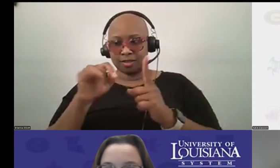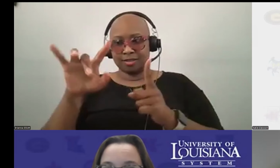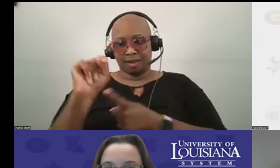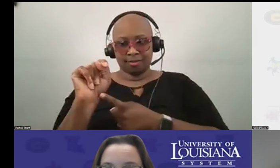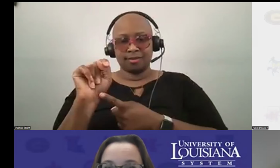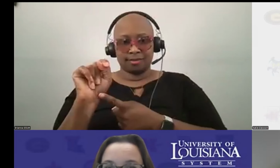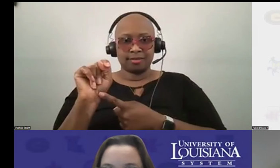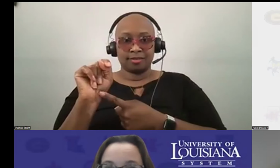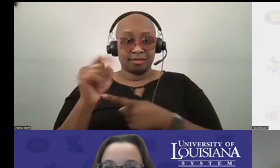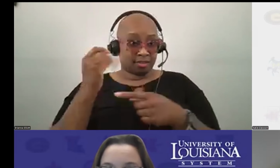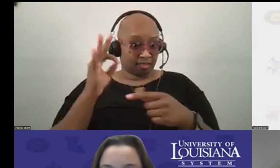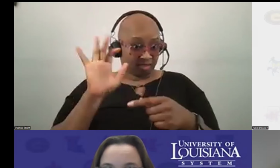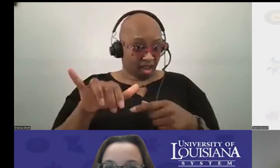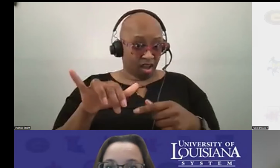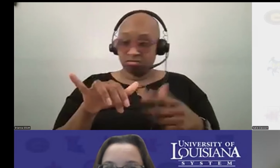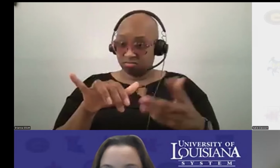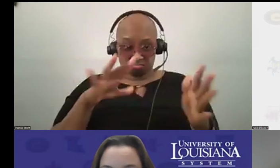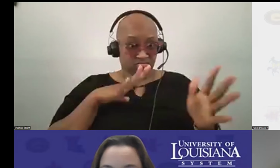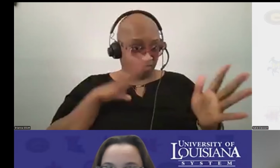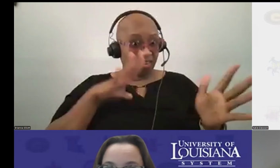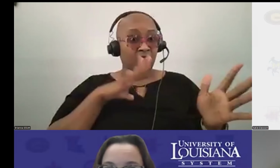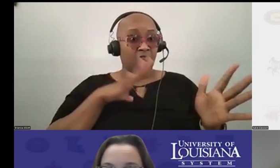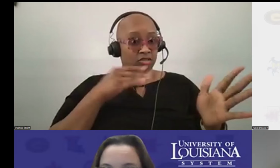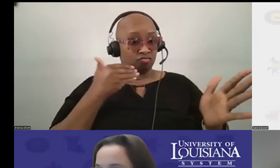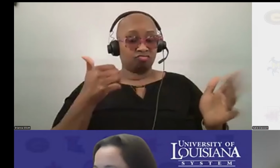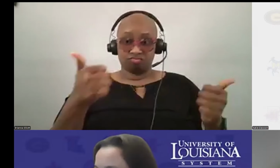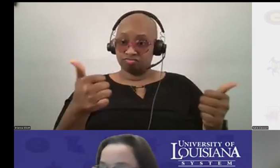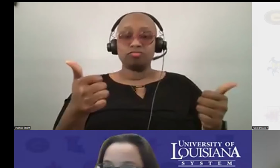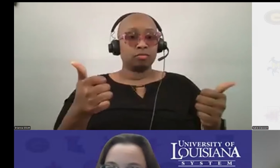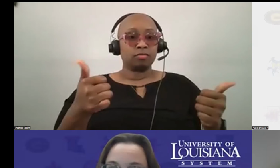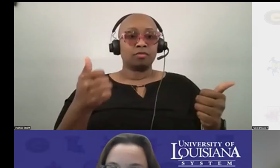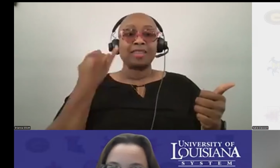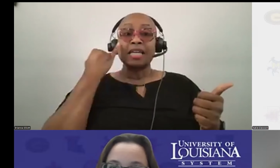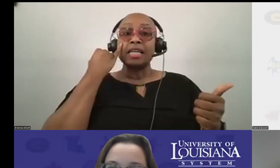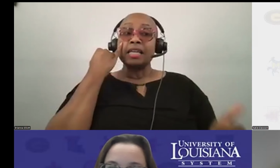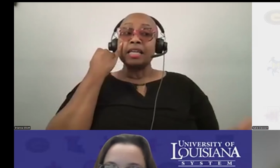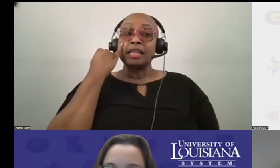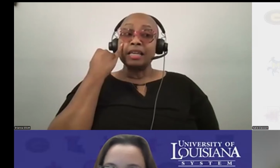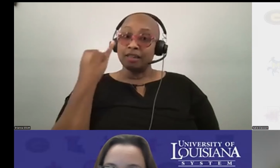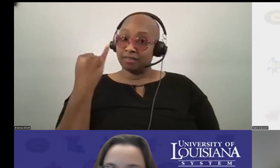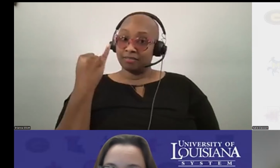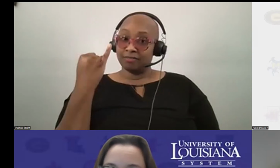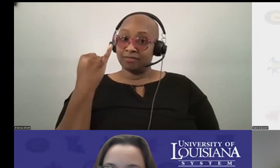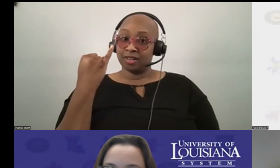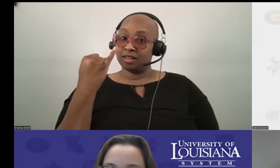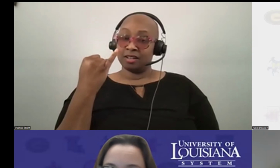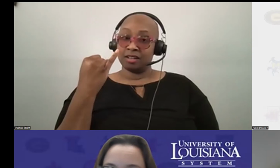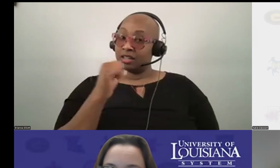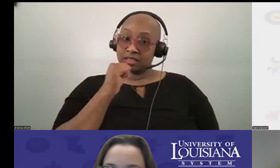right? If the screen reader can read it, then it's fine. If that does not happen, then you would not